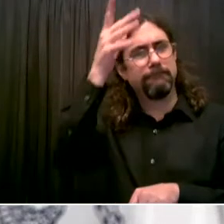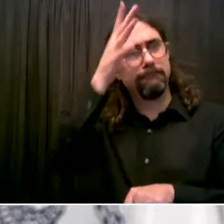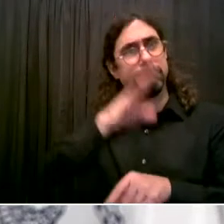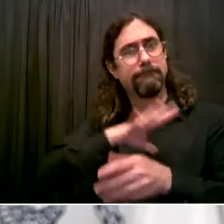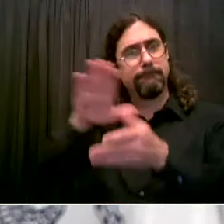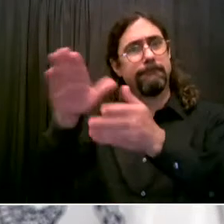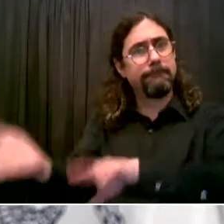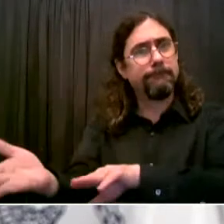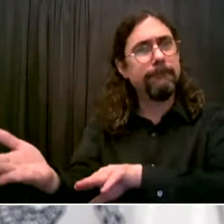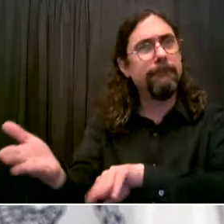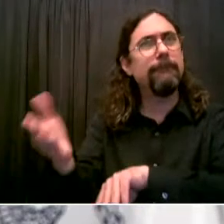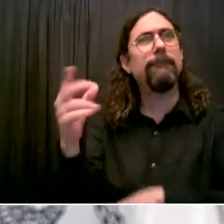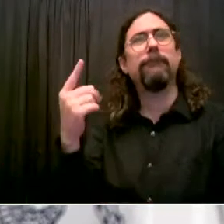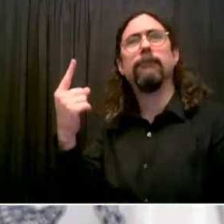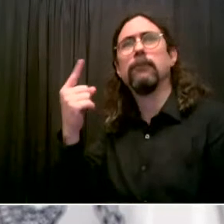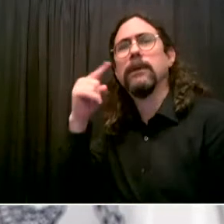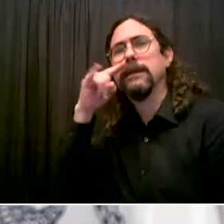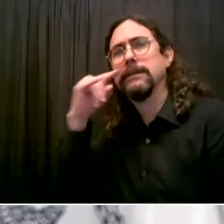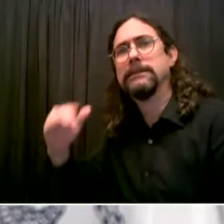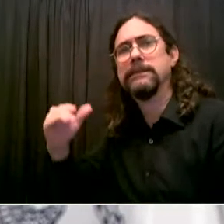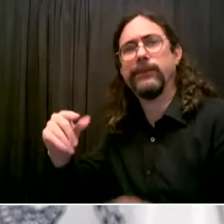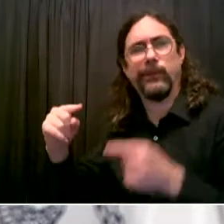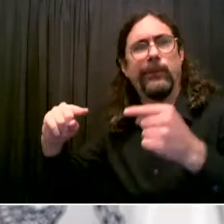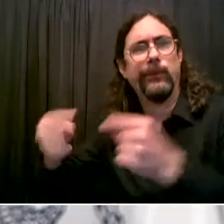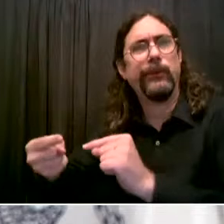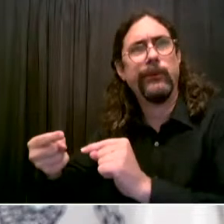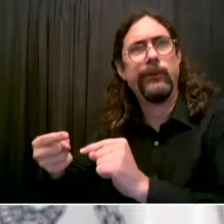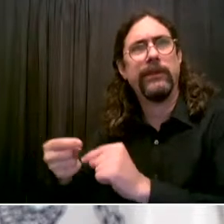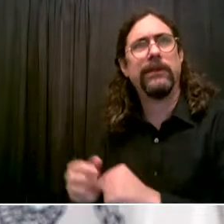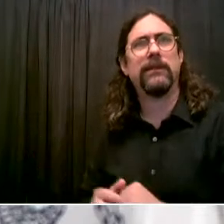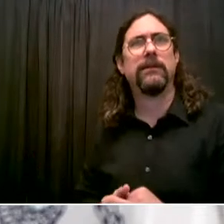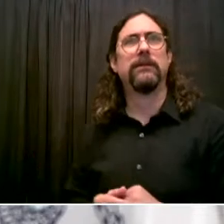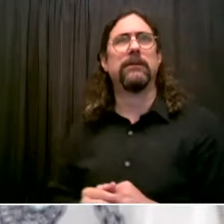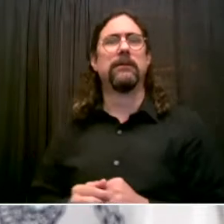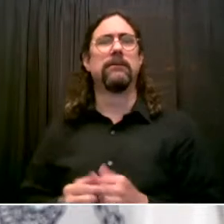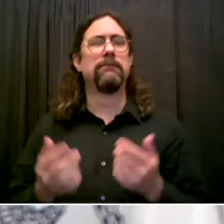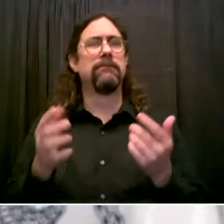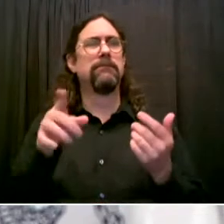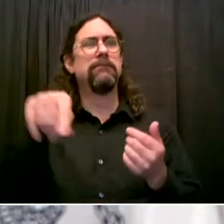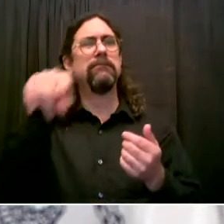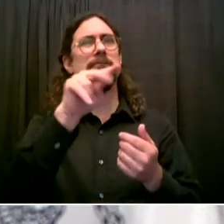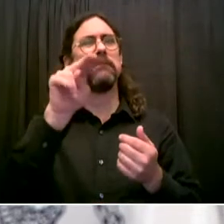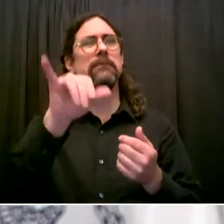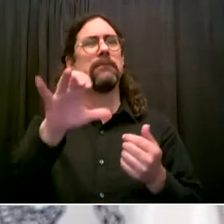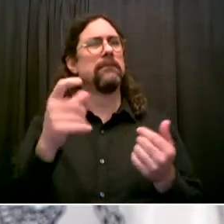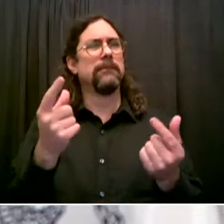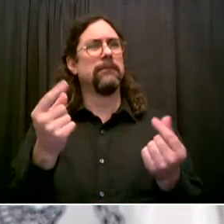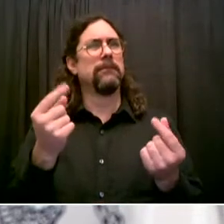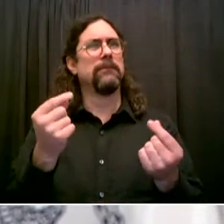PERSON DEAD IN A CHILD WOUNDED, I WANTED TO FOCUS ON THE CITY'S RESPONSE.